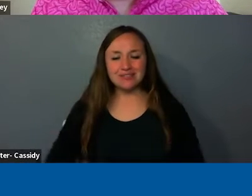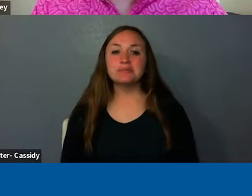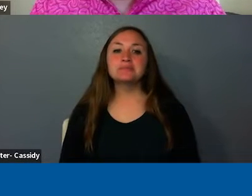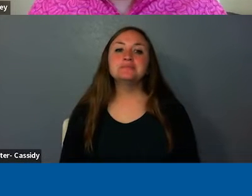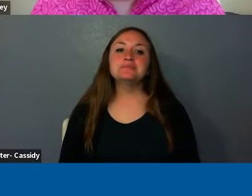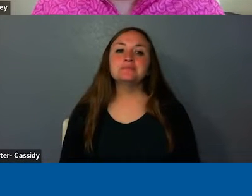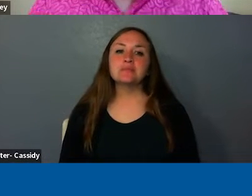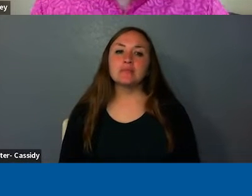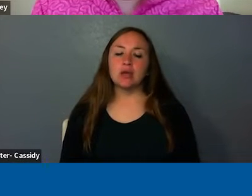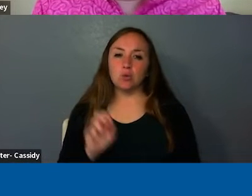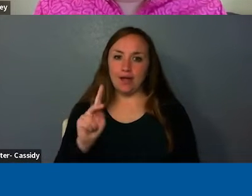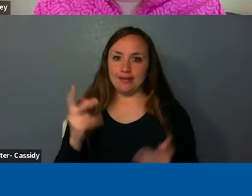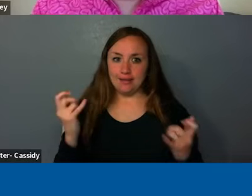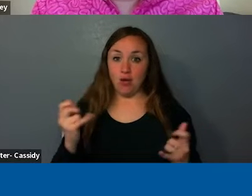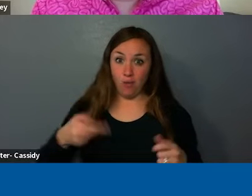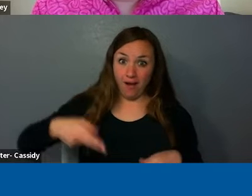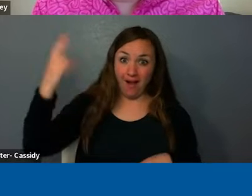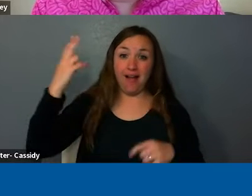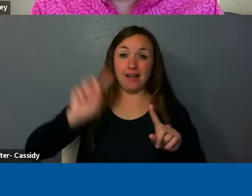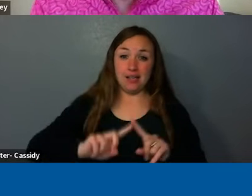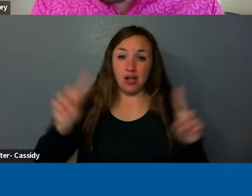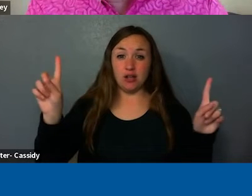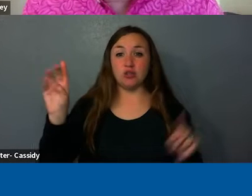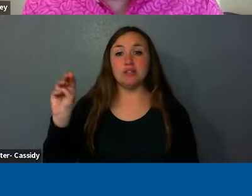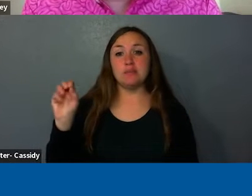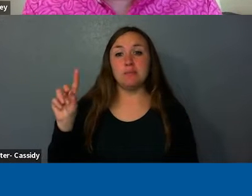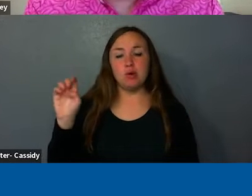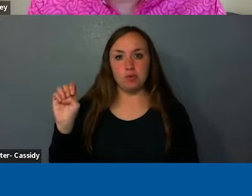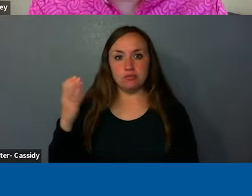So, enter high contrast mode, a thing that exists.